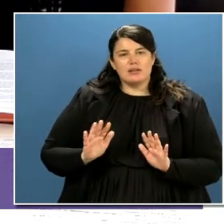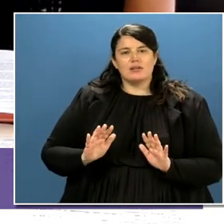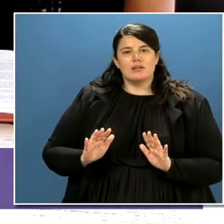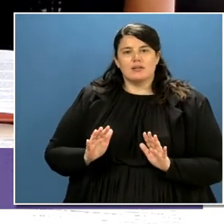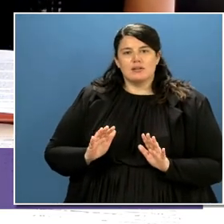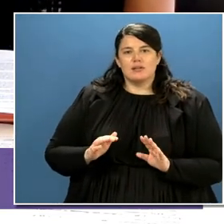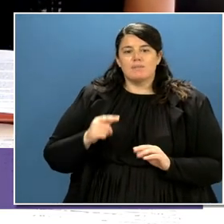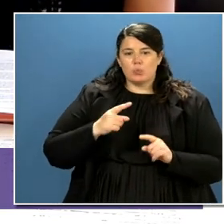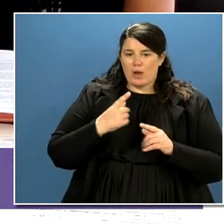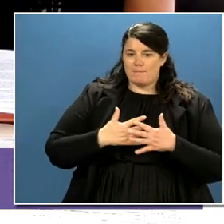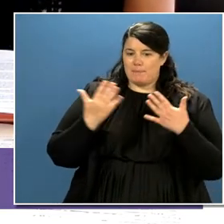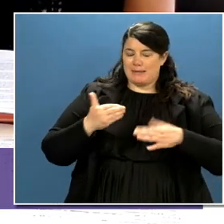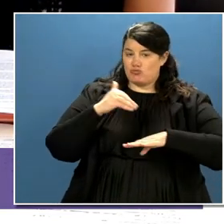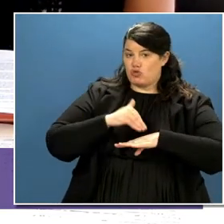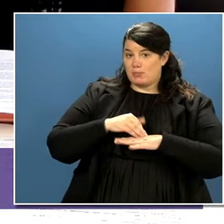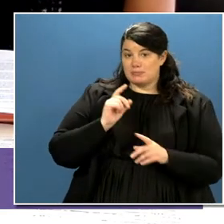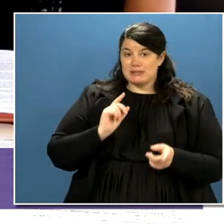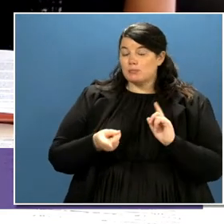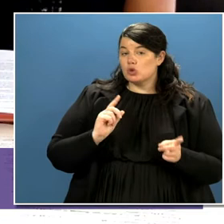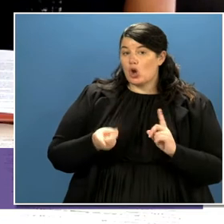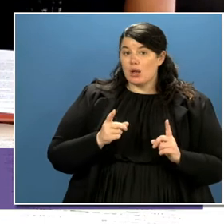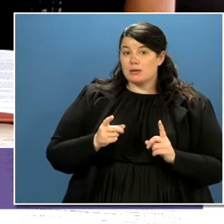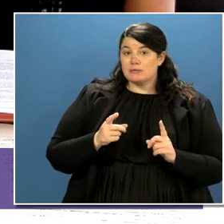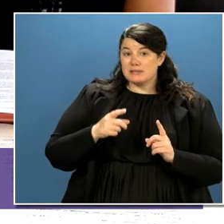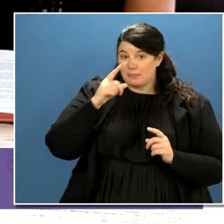One of our biggest problems sometimes is people trying to poach our associates